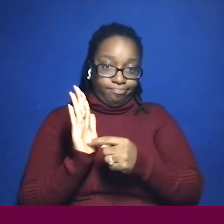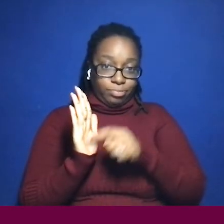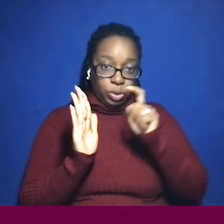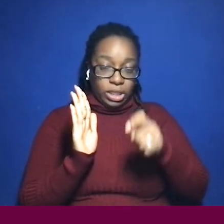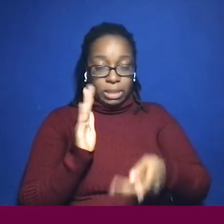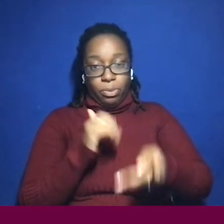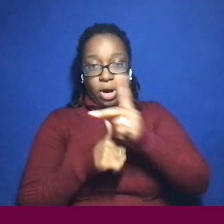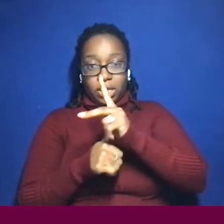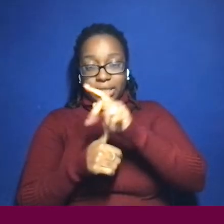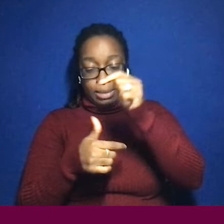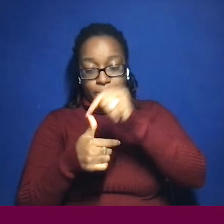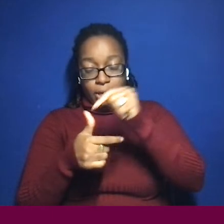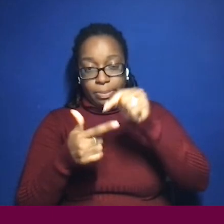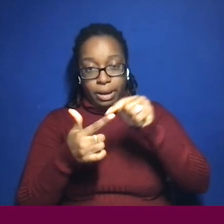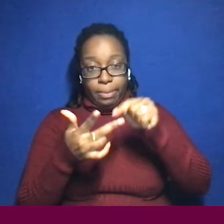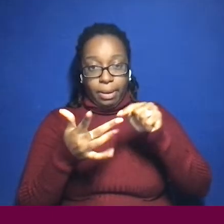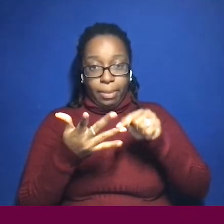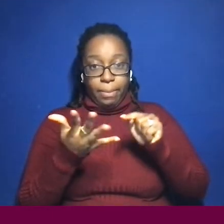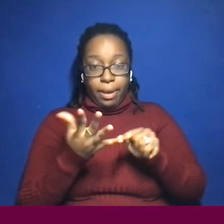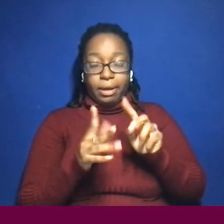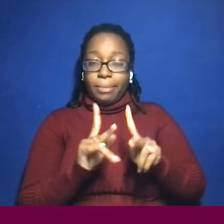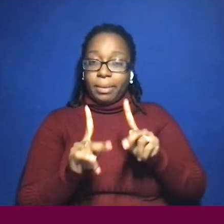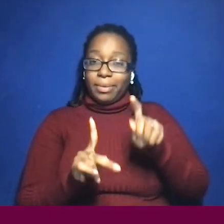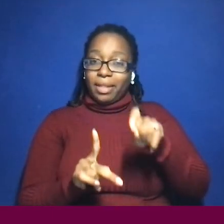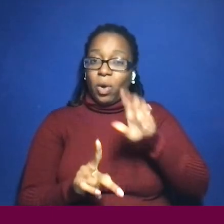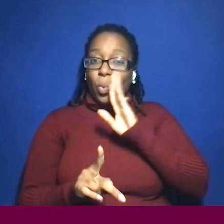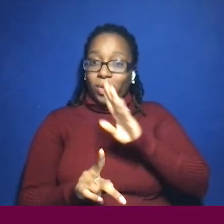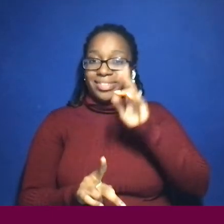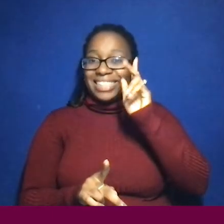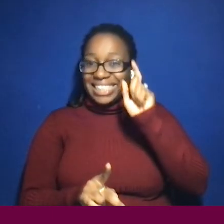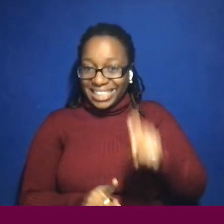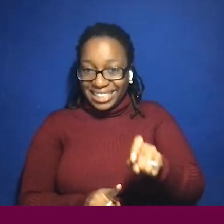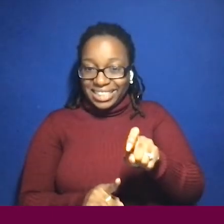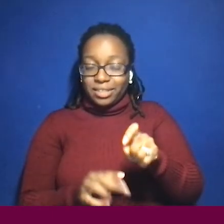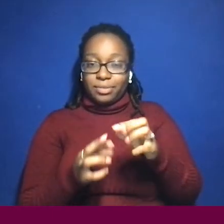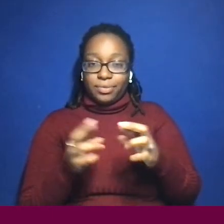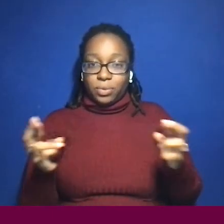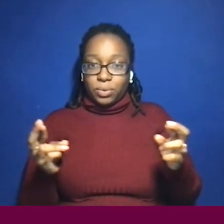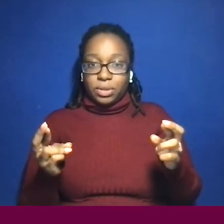people who needed these resources. And what was amazing, and this really shows the importance